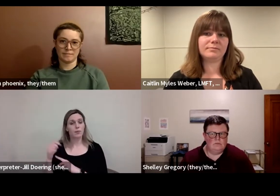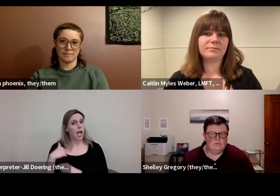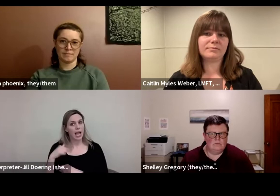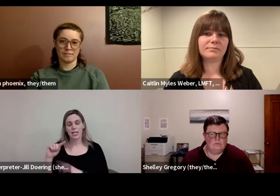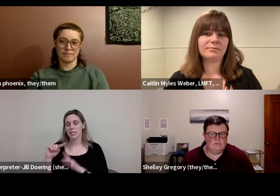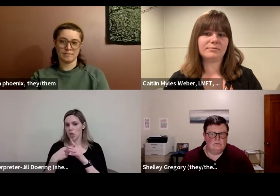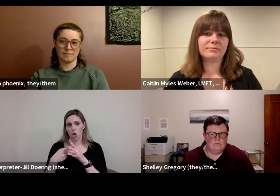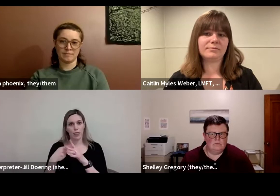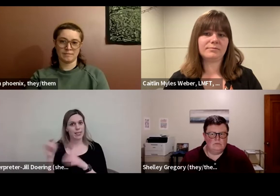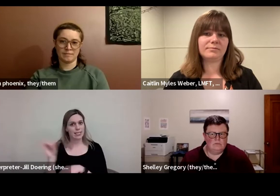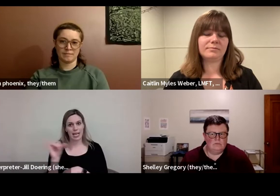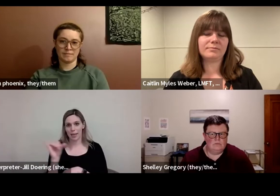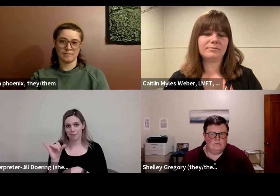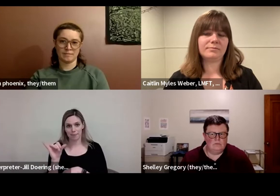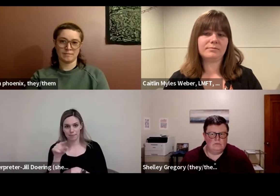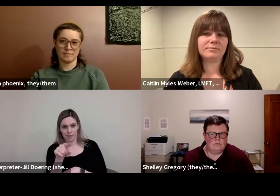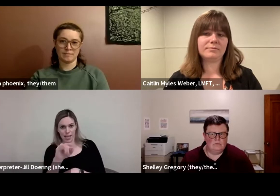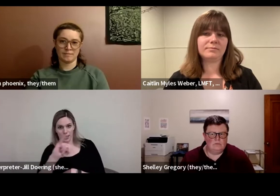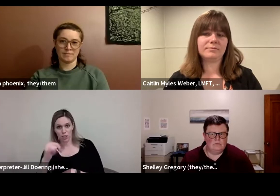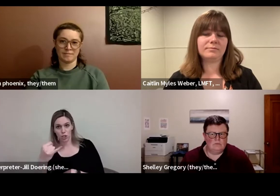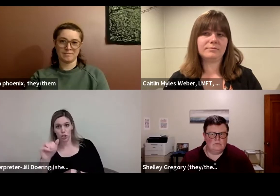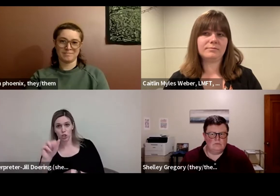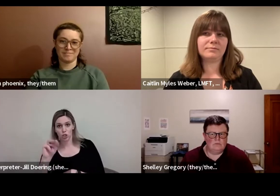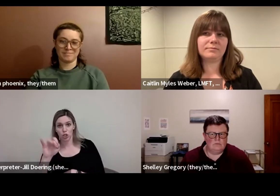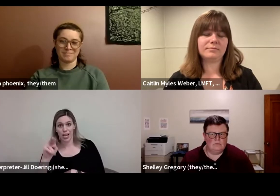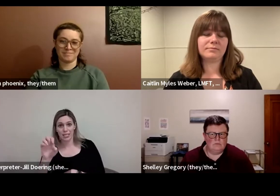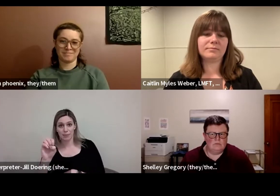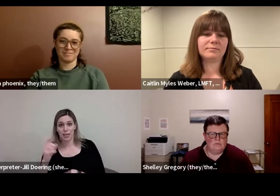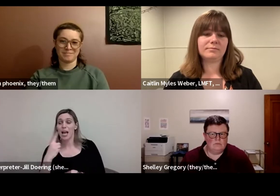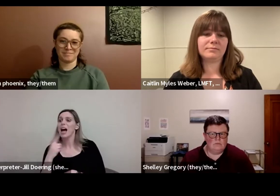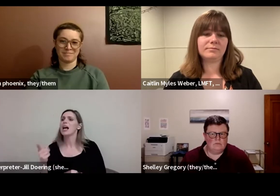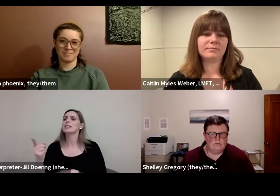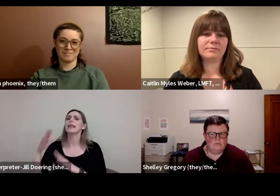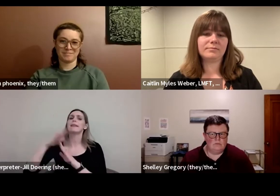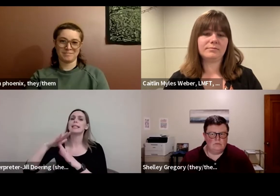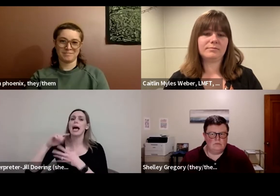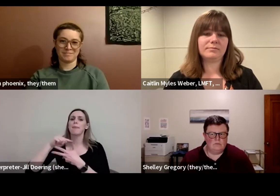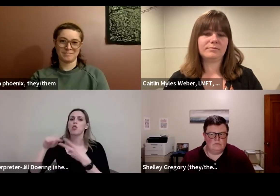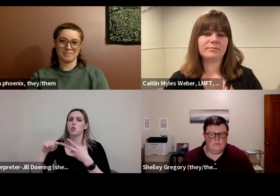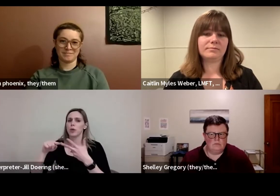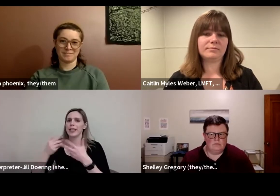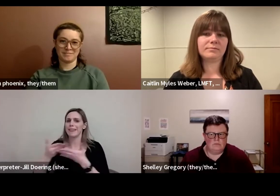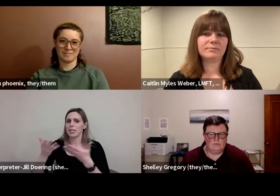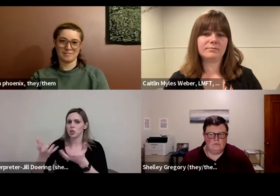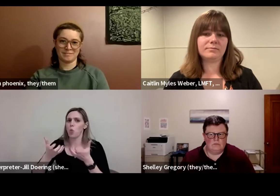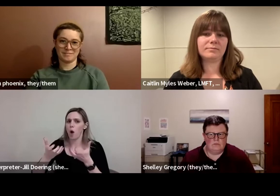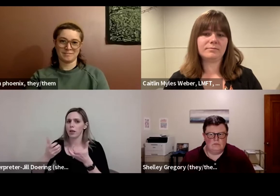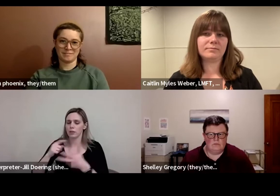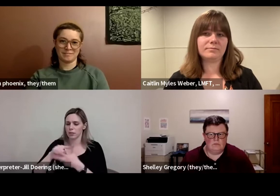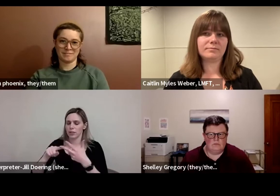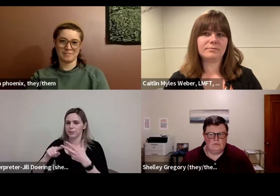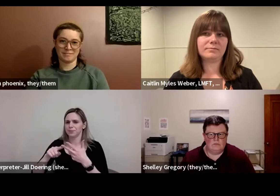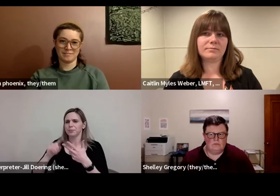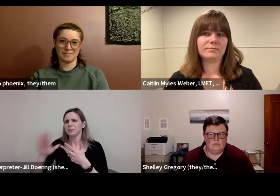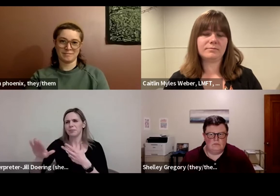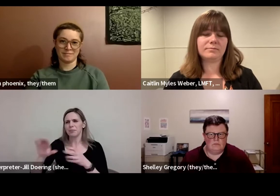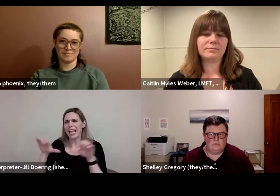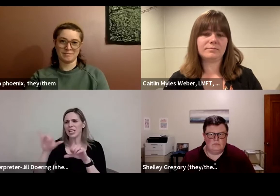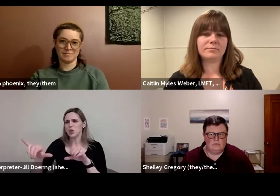I ask for a top three in the initial phone consultation that I have with someone before we start working together.